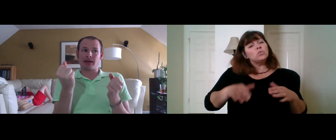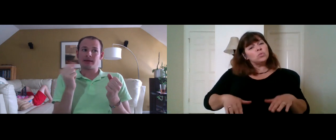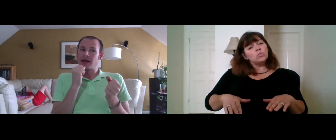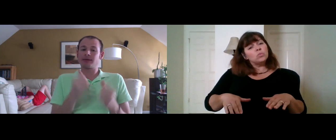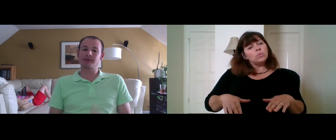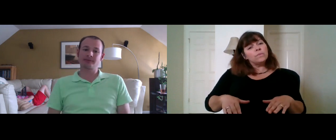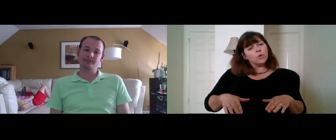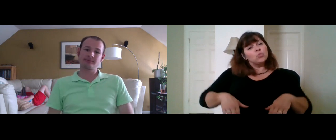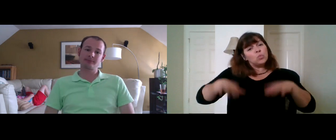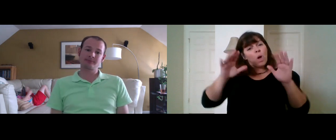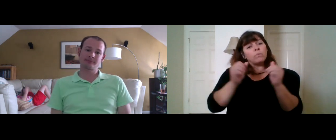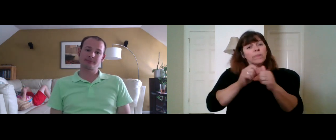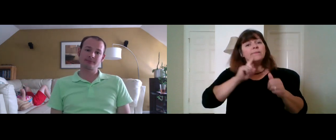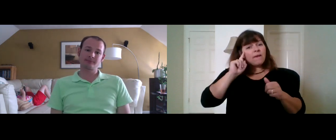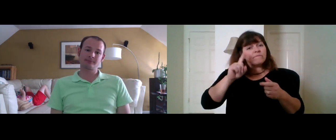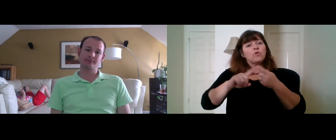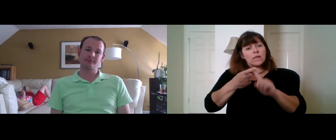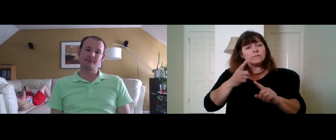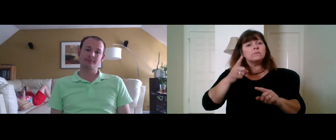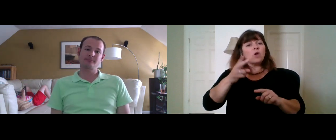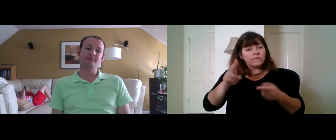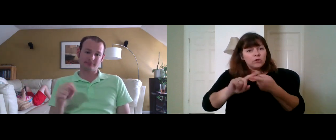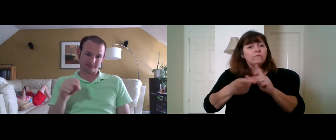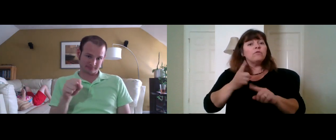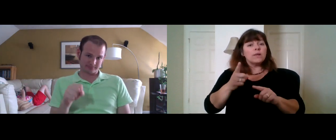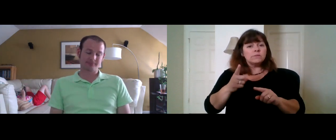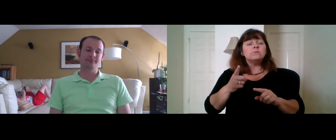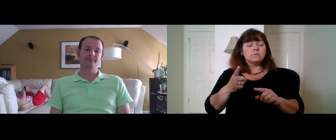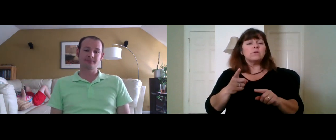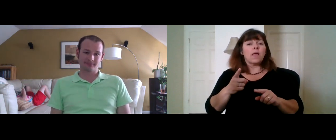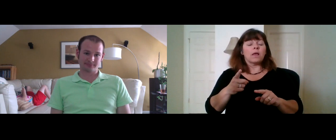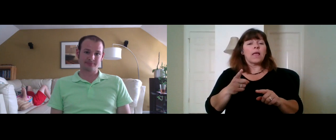You grew up with deaf friends, hard of hearing friends